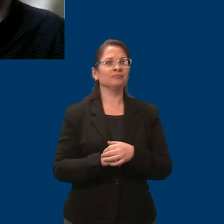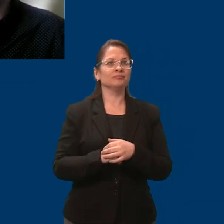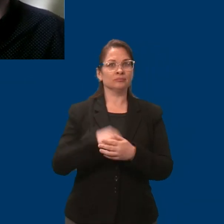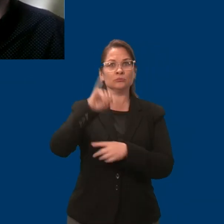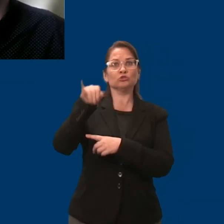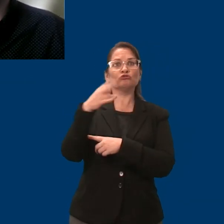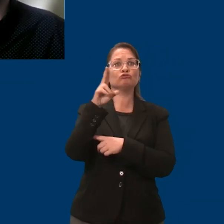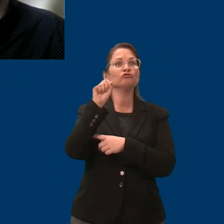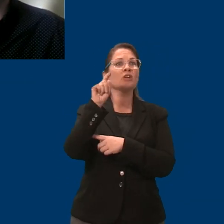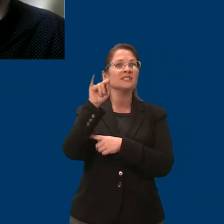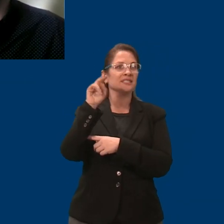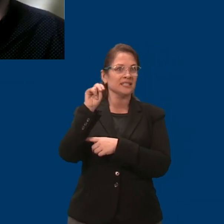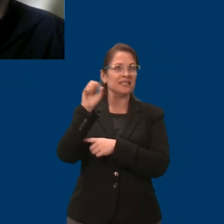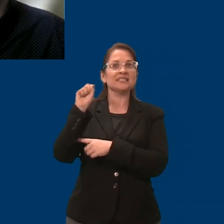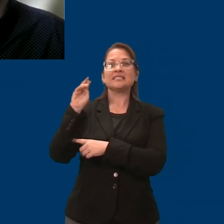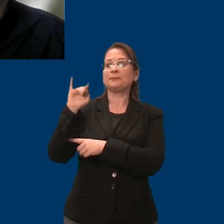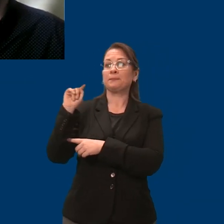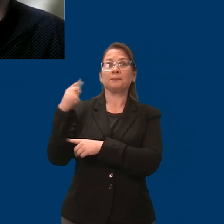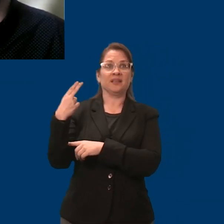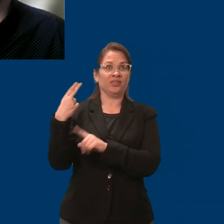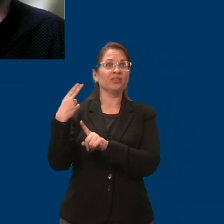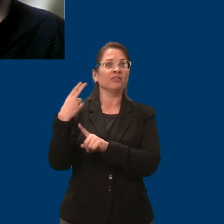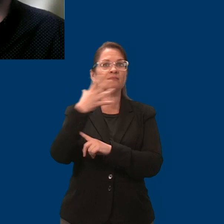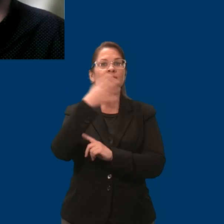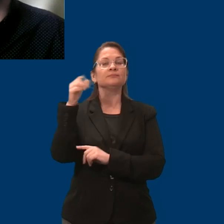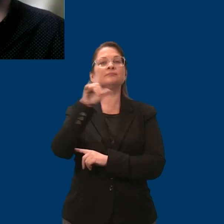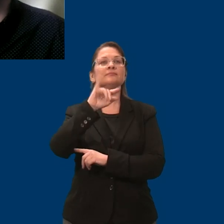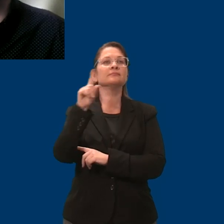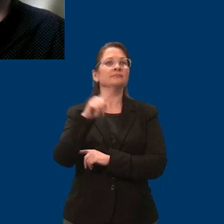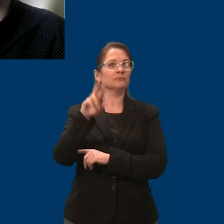I'm happy to introduce our next segment, Accessible and Affordable Housing, but first,